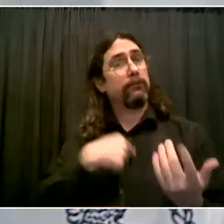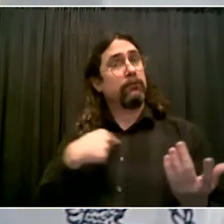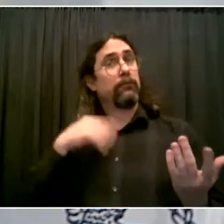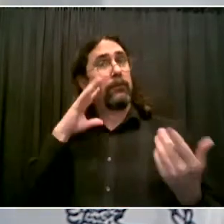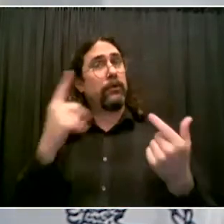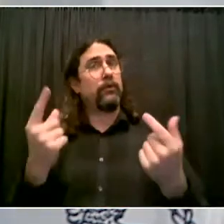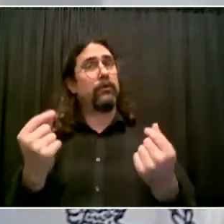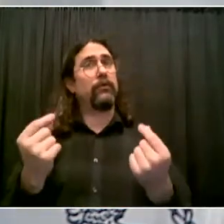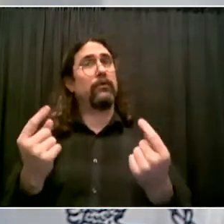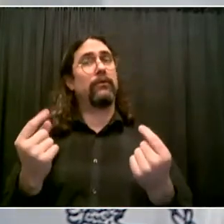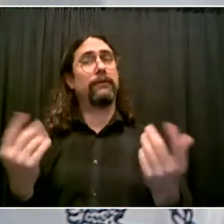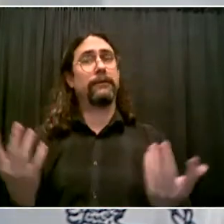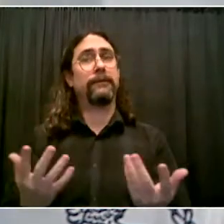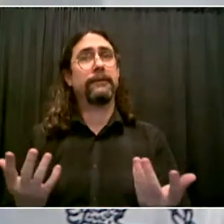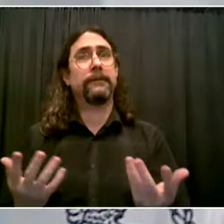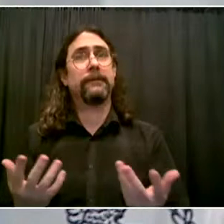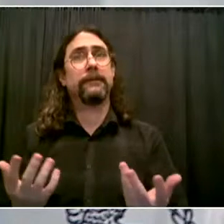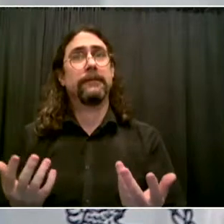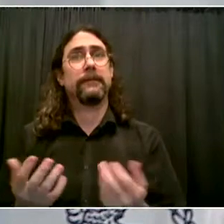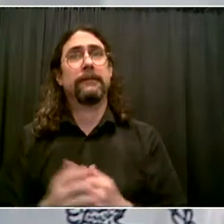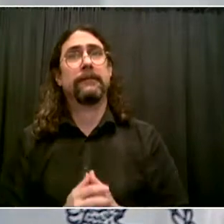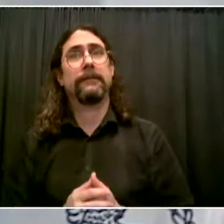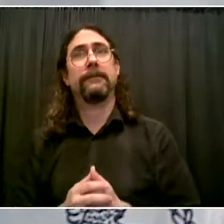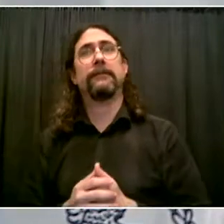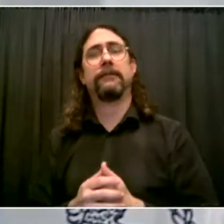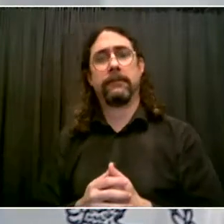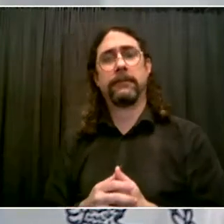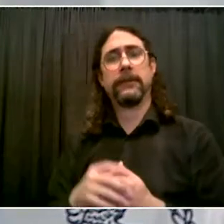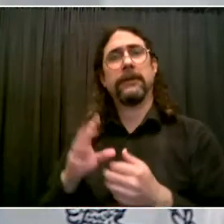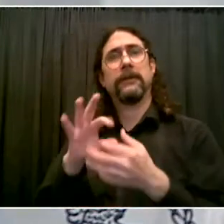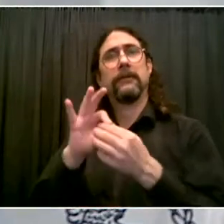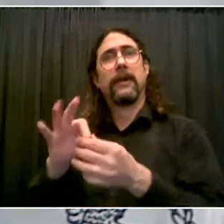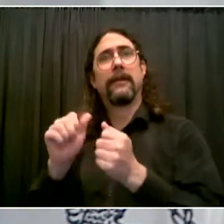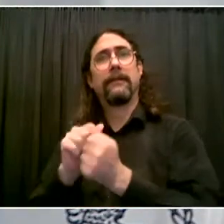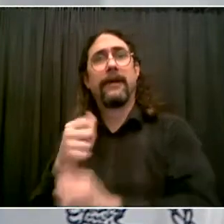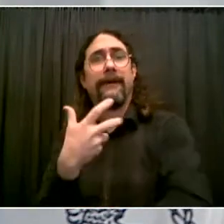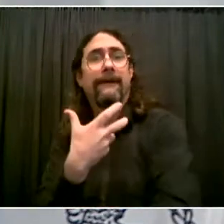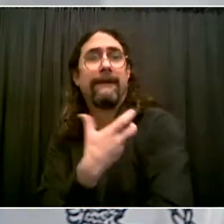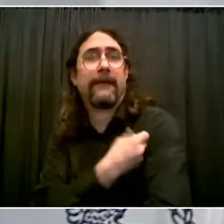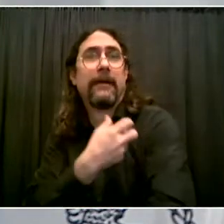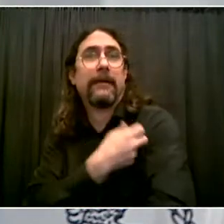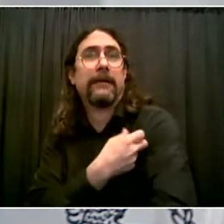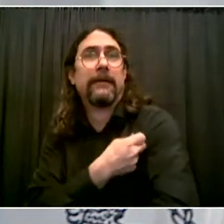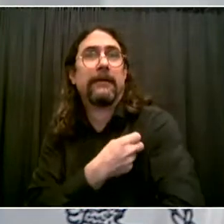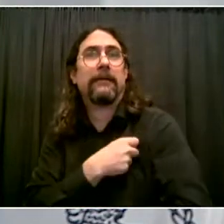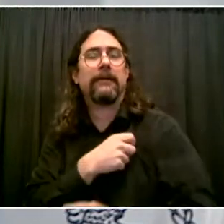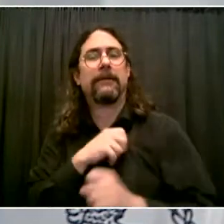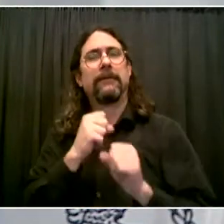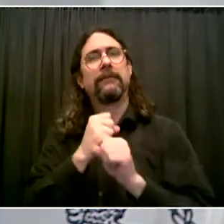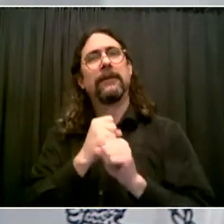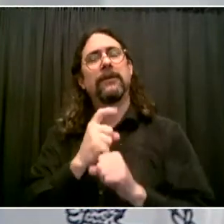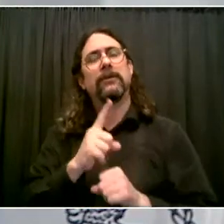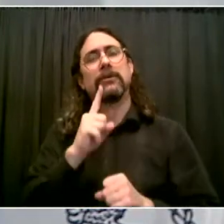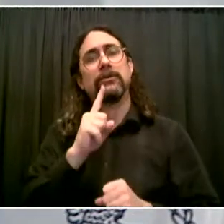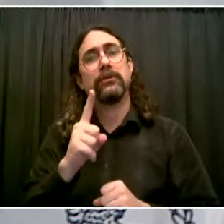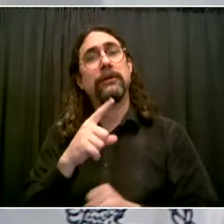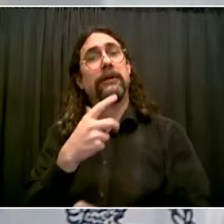AMERICAN BROTHERS AND SISTERS AT T HTHIS MOMENT WE ALSO HAVE TO RECOGNIZE THAT THE CHALLENGES STILL BEARING DOWN ON ASIAN COMMMMIUNTIES ALL OVER NEW YORK CITY SO WE ARE